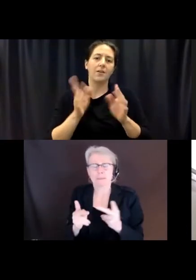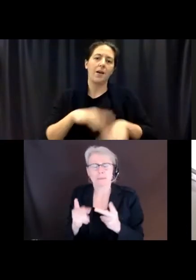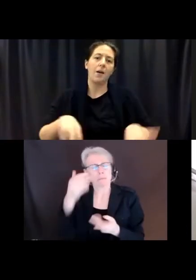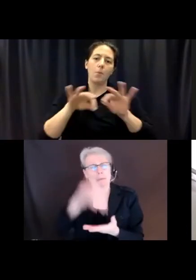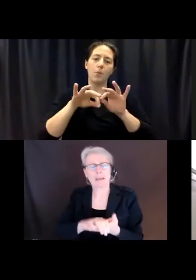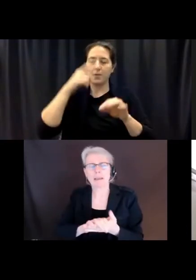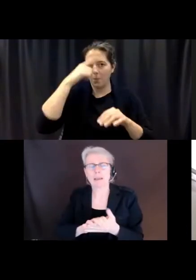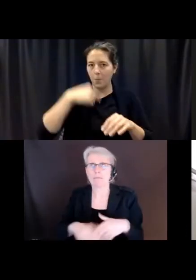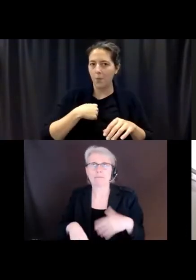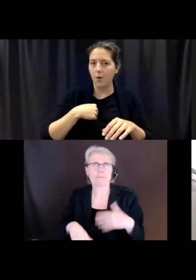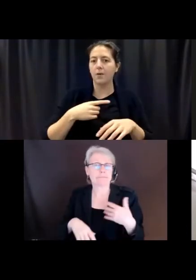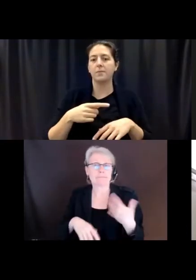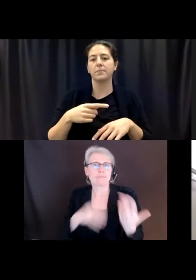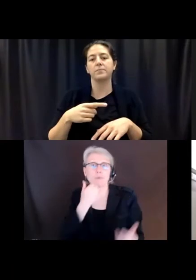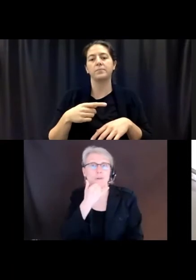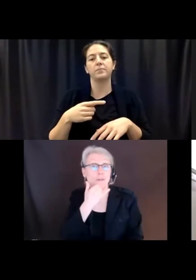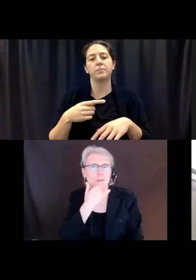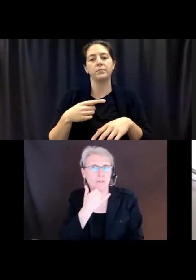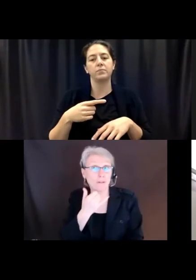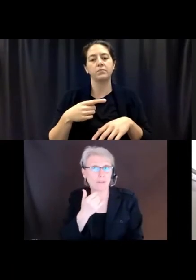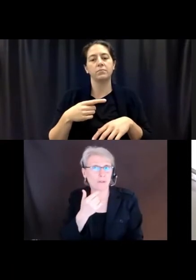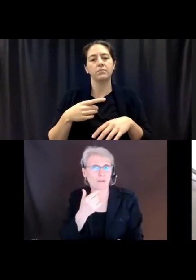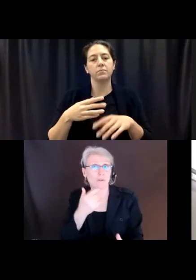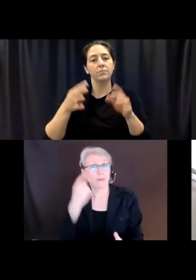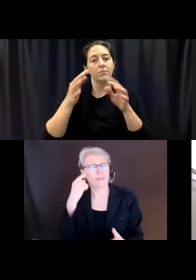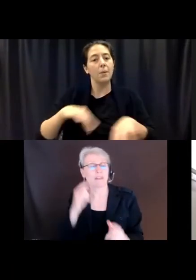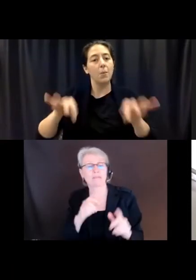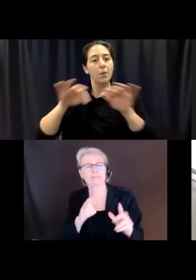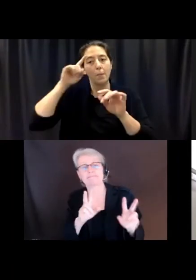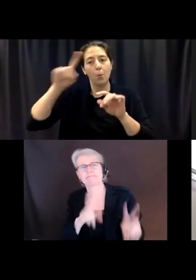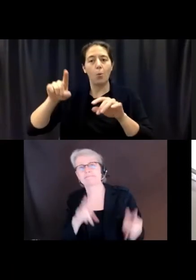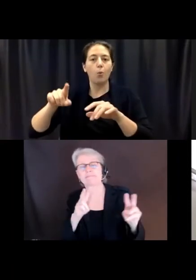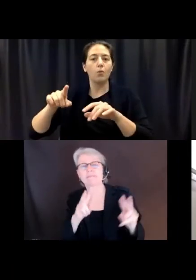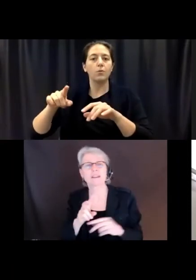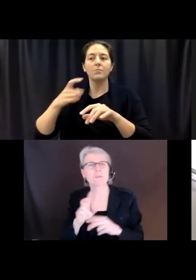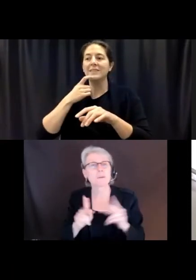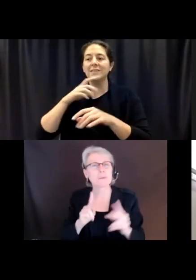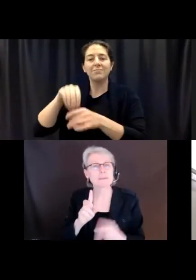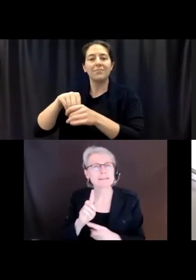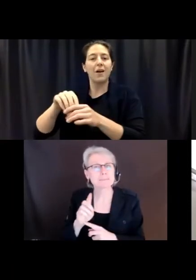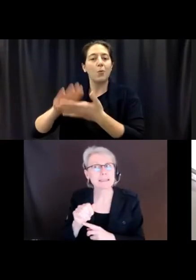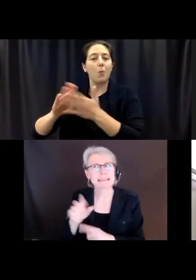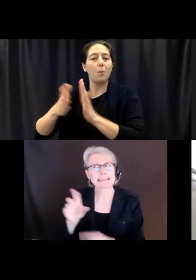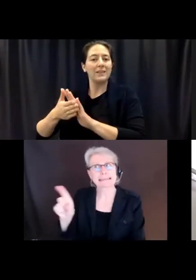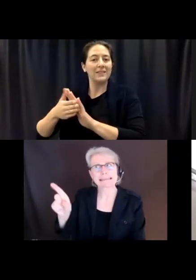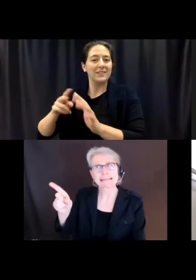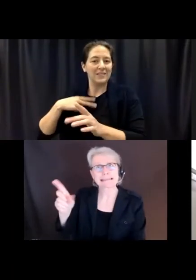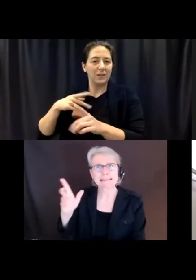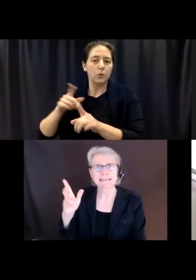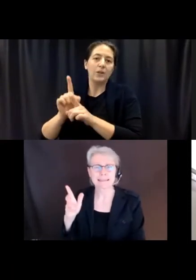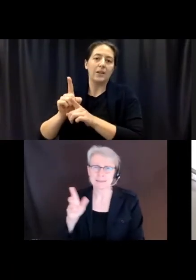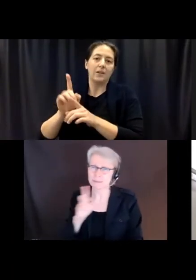A LOT OF PREJUDICE, AND THIS IS IMPORTANT FOR ME BUT FOR ALL OF THE OTHER DANCERS OF